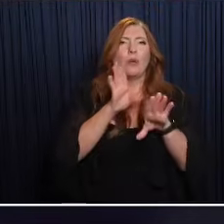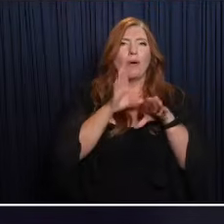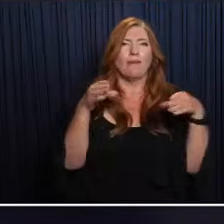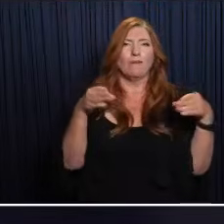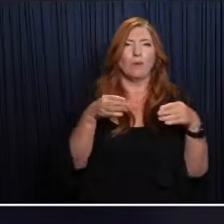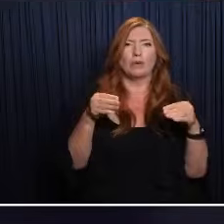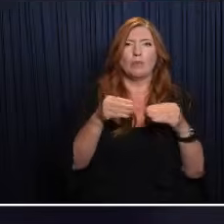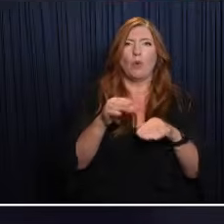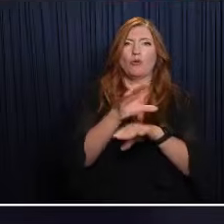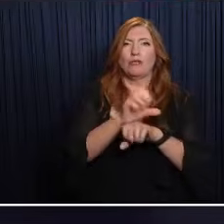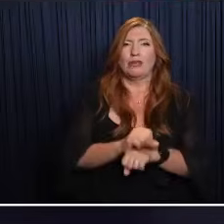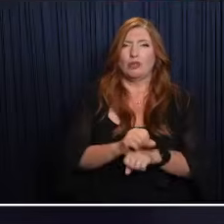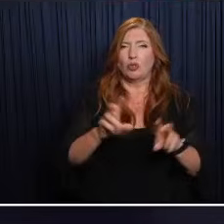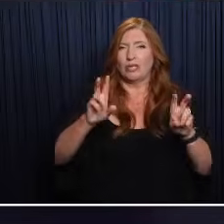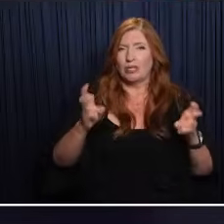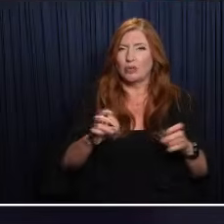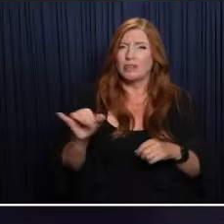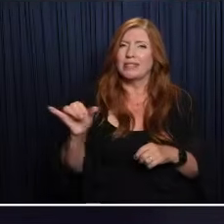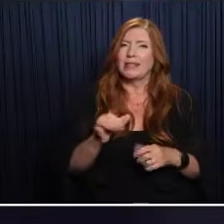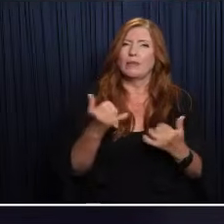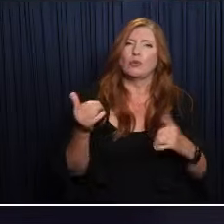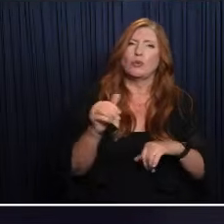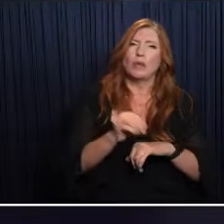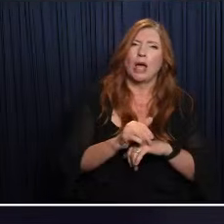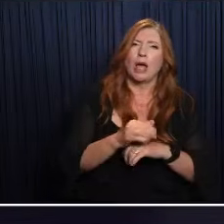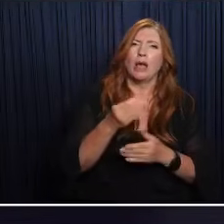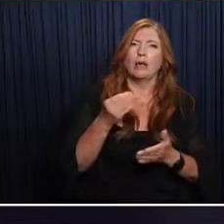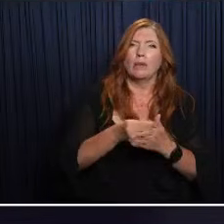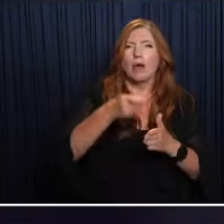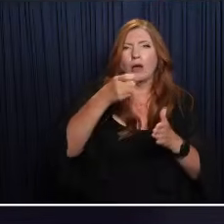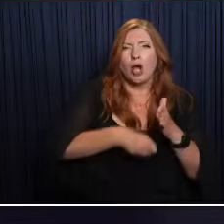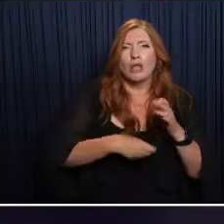ARTIFICIAL INTELLIGENCE A TOP